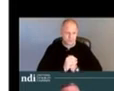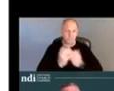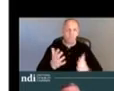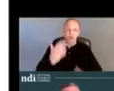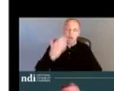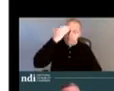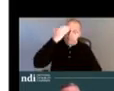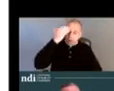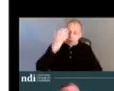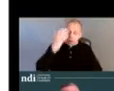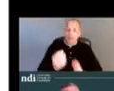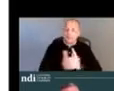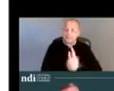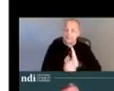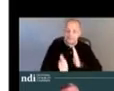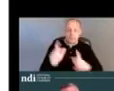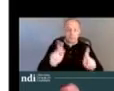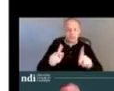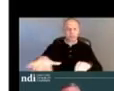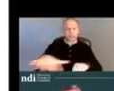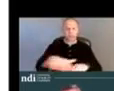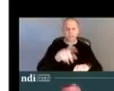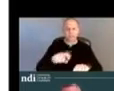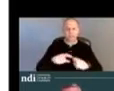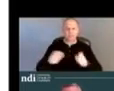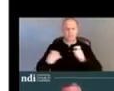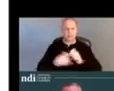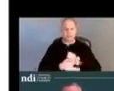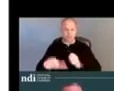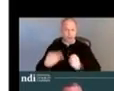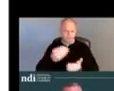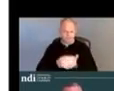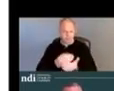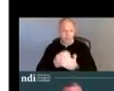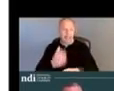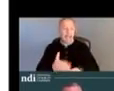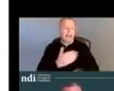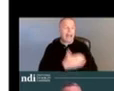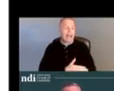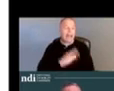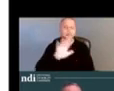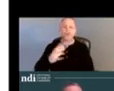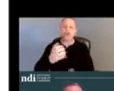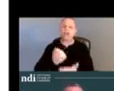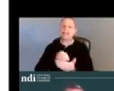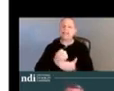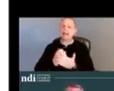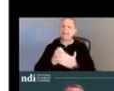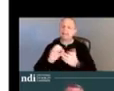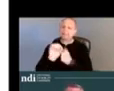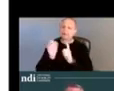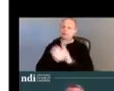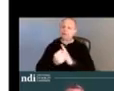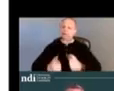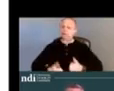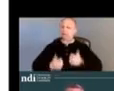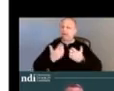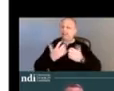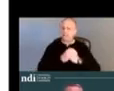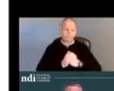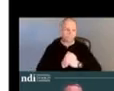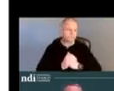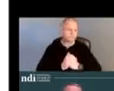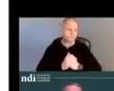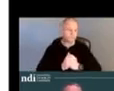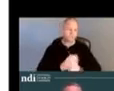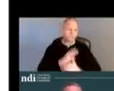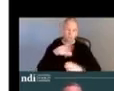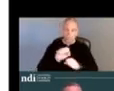the money and enhance their economic status. Within workforce development programs, financial